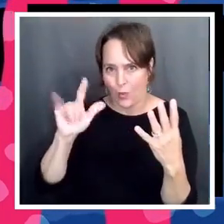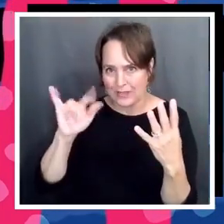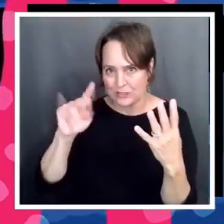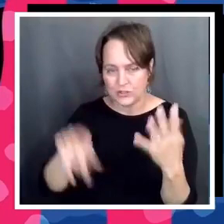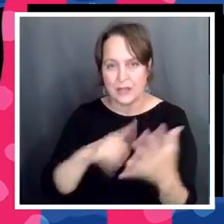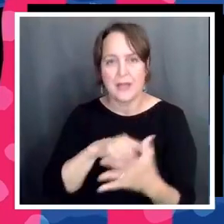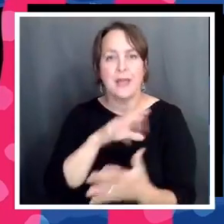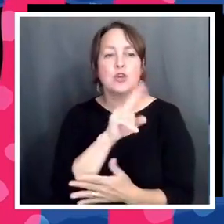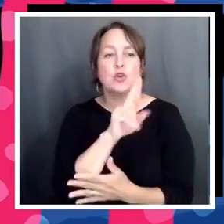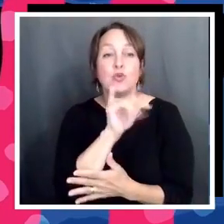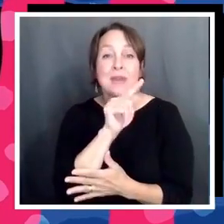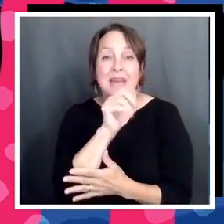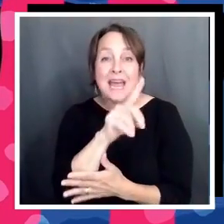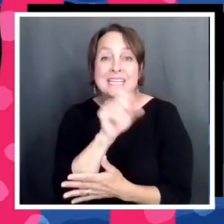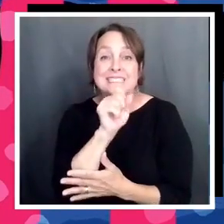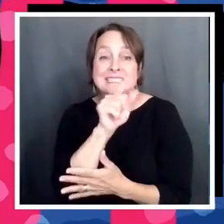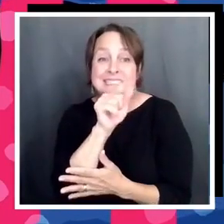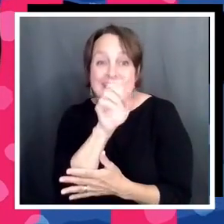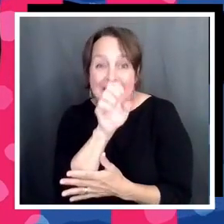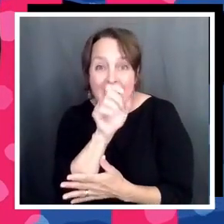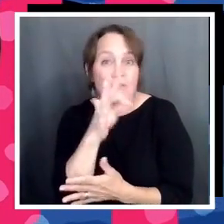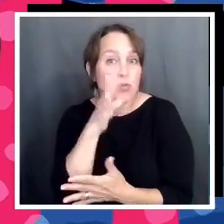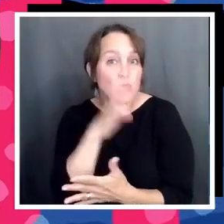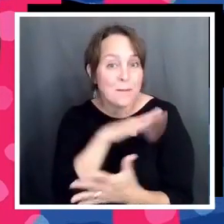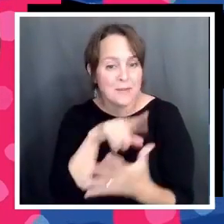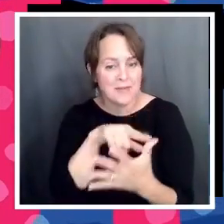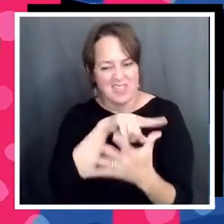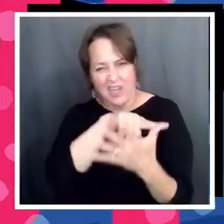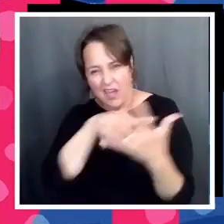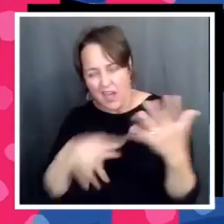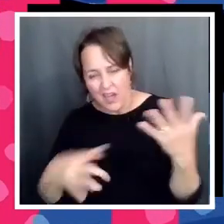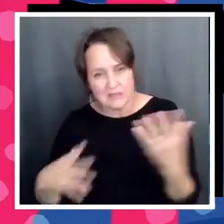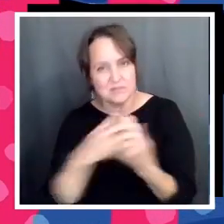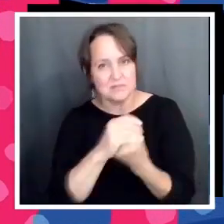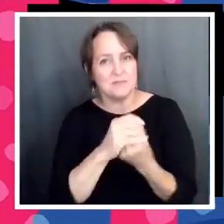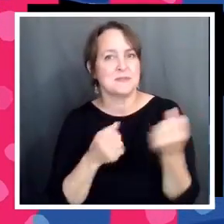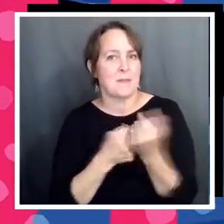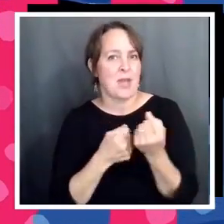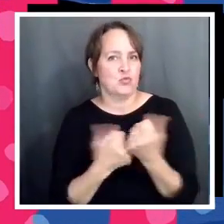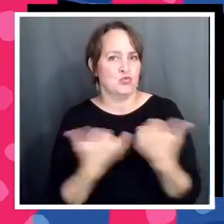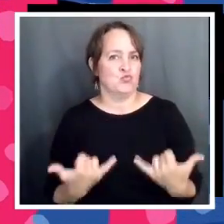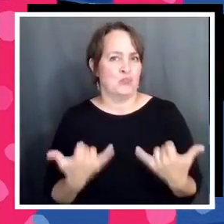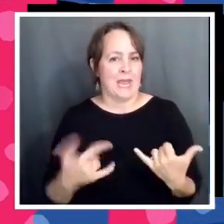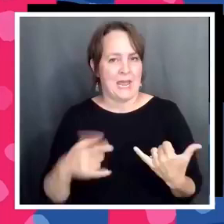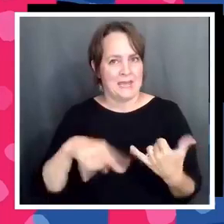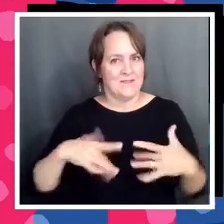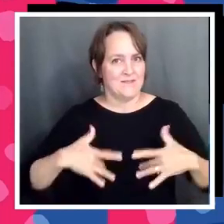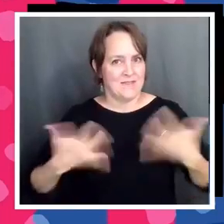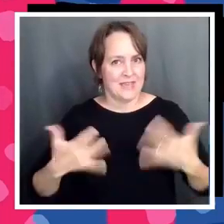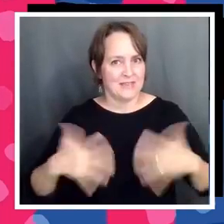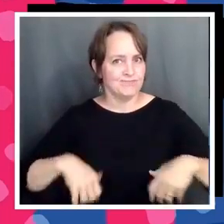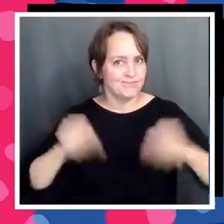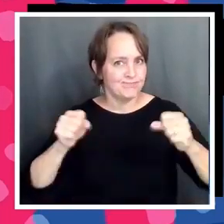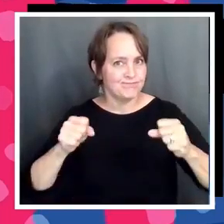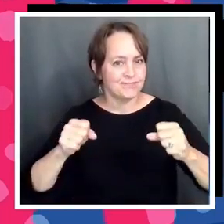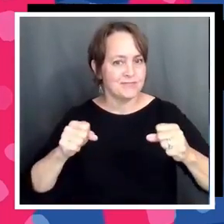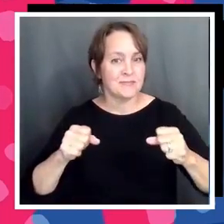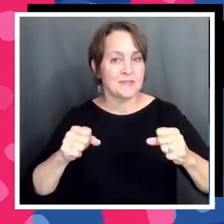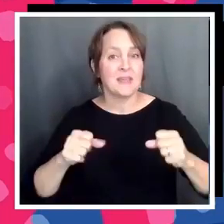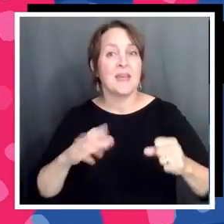CHANGE, THE CARE CAN'T WAIT